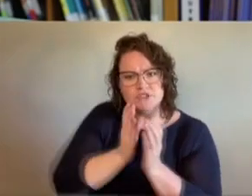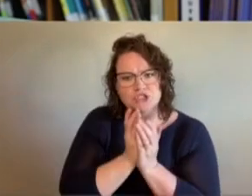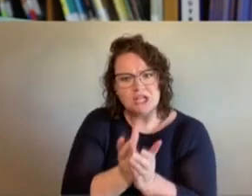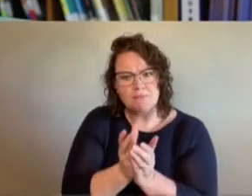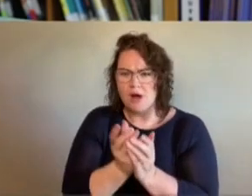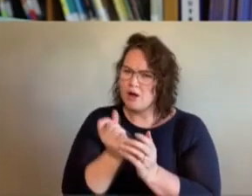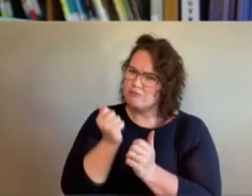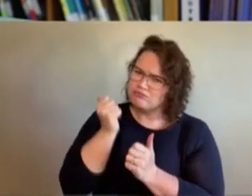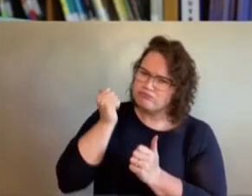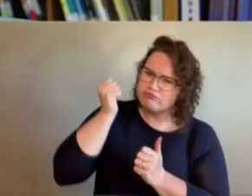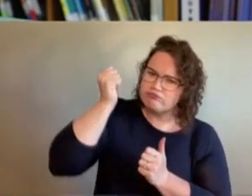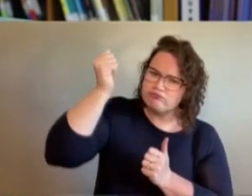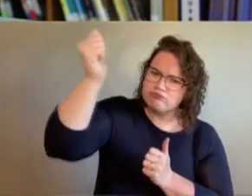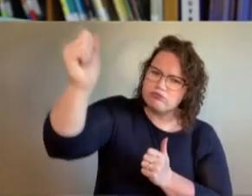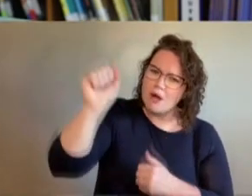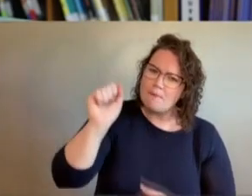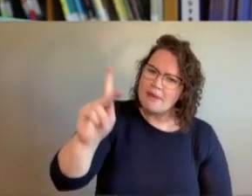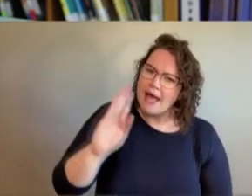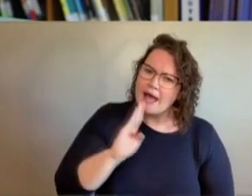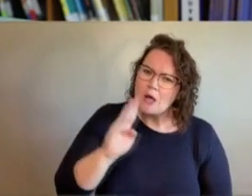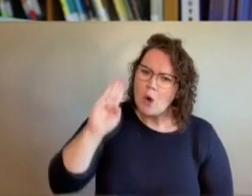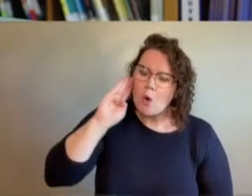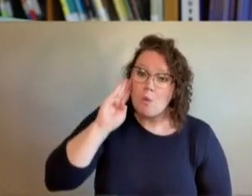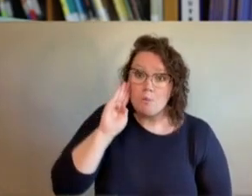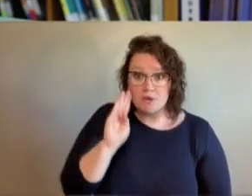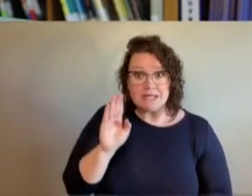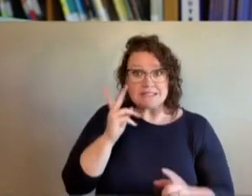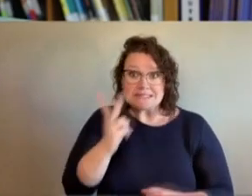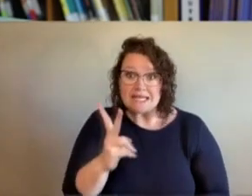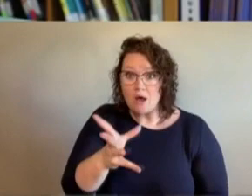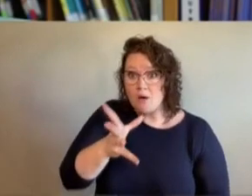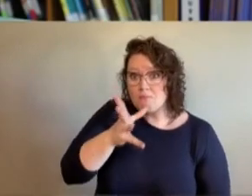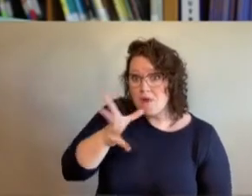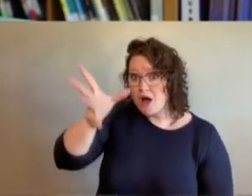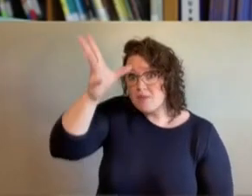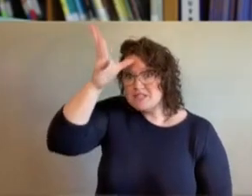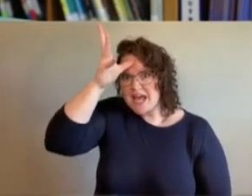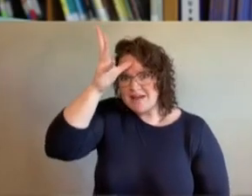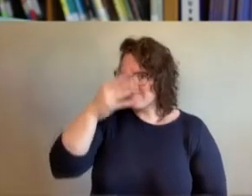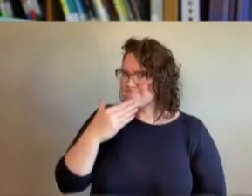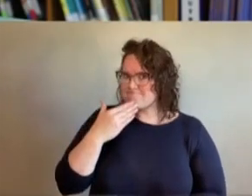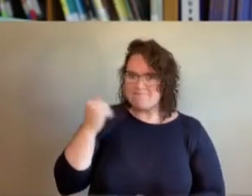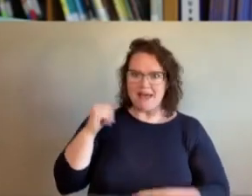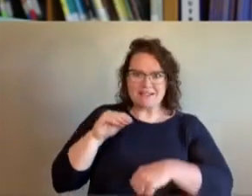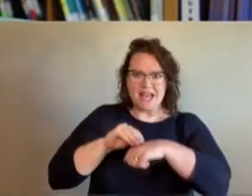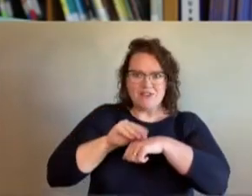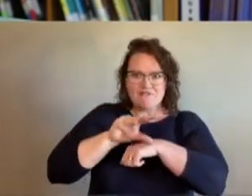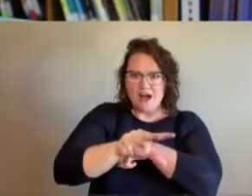stop. The man said listen here son, get on that ship and make the long run.